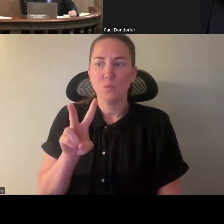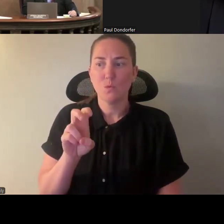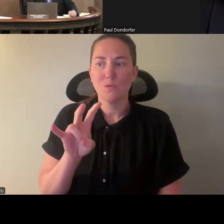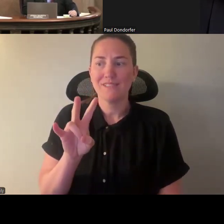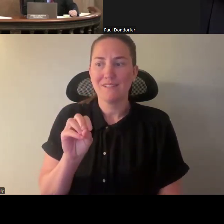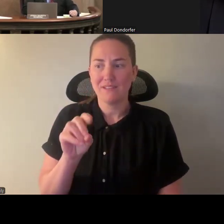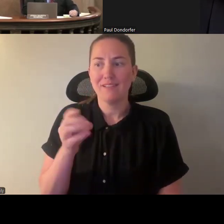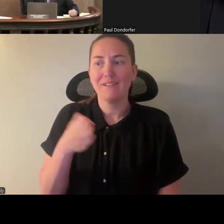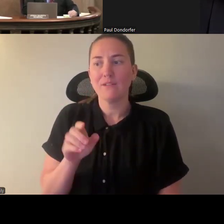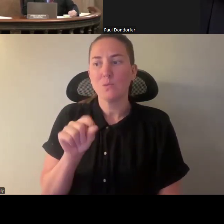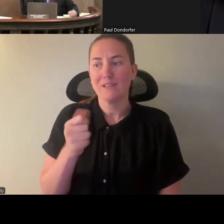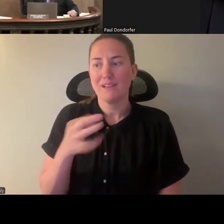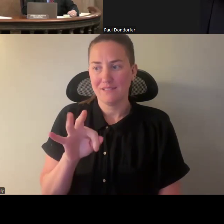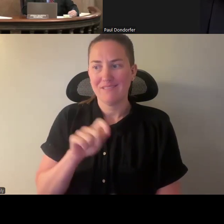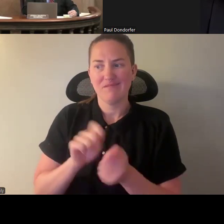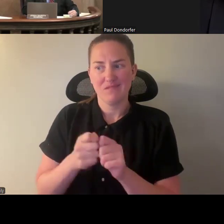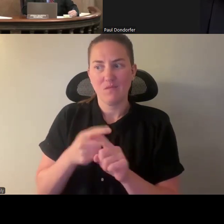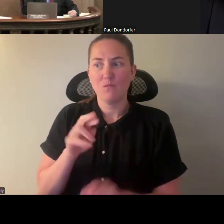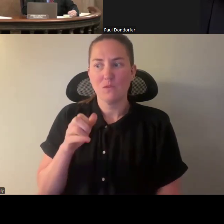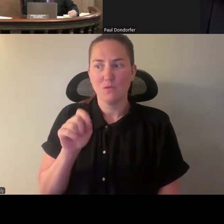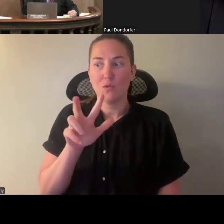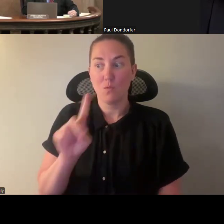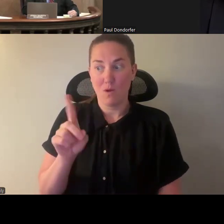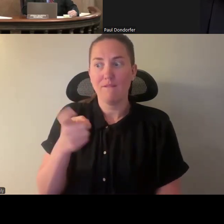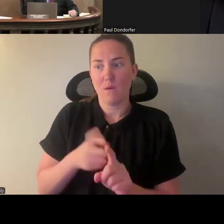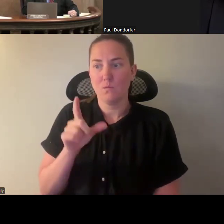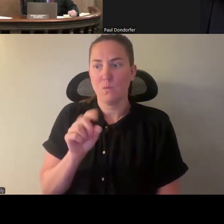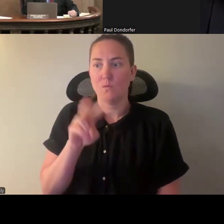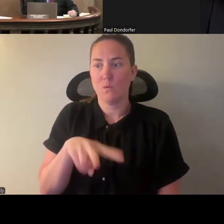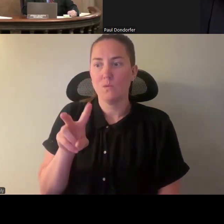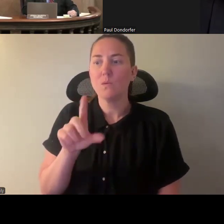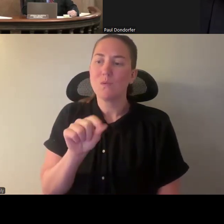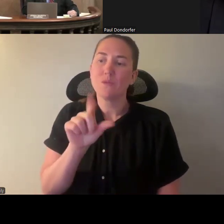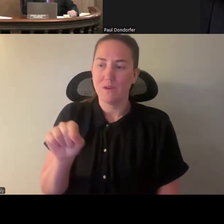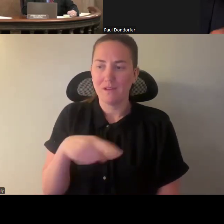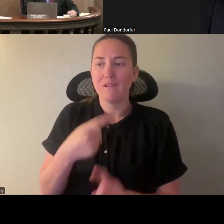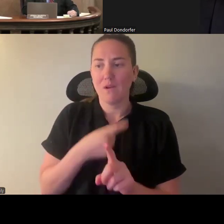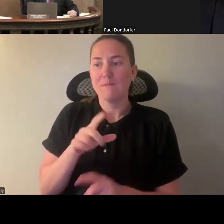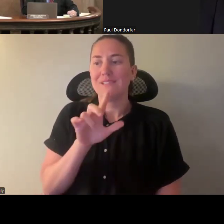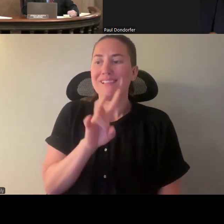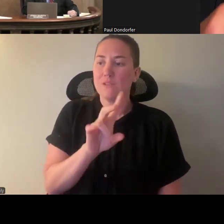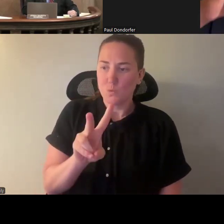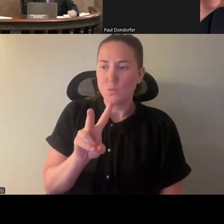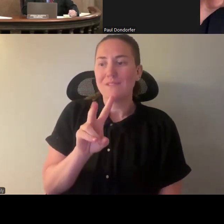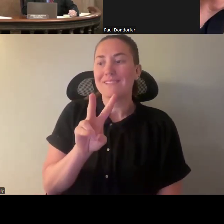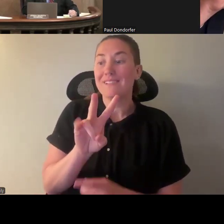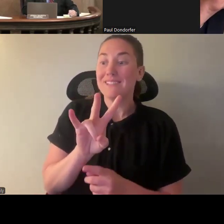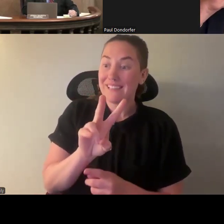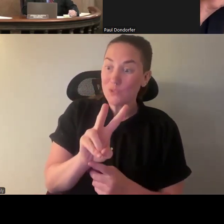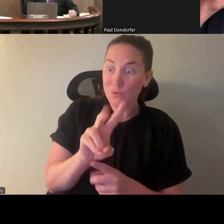amended by resolution 31 of 2020 resolution 72 of 2021 resolution 409 of 2021 and resolution